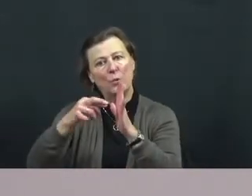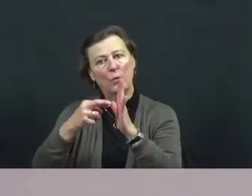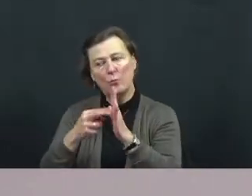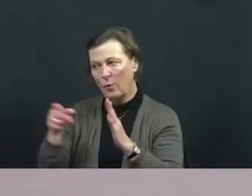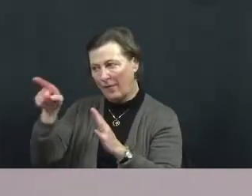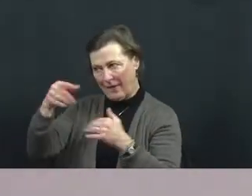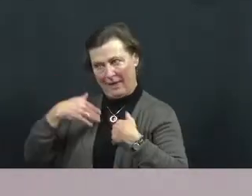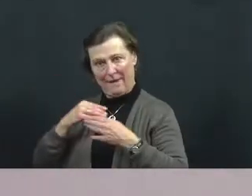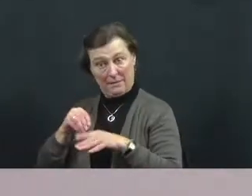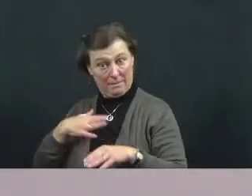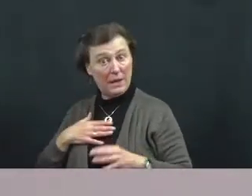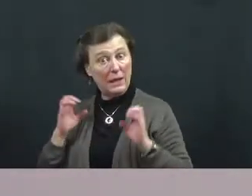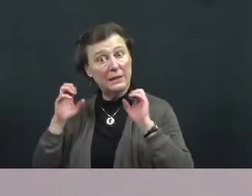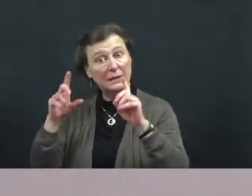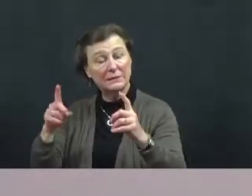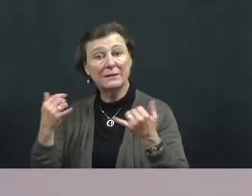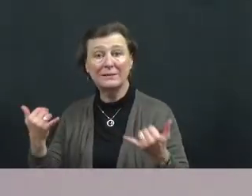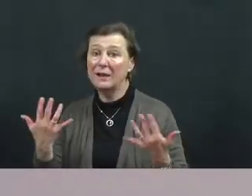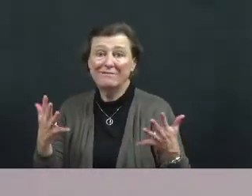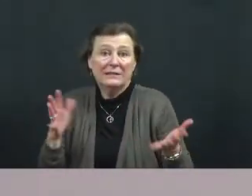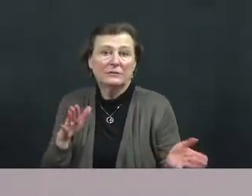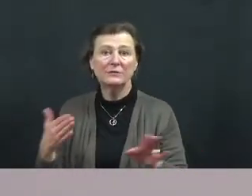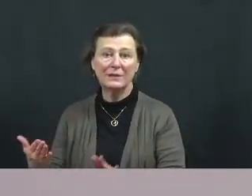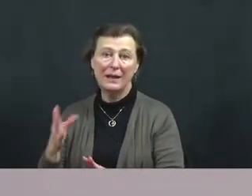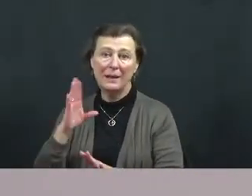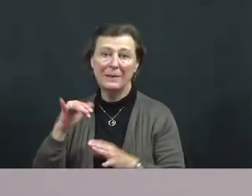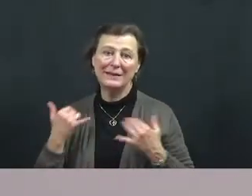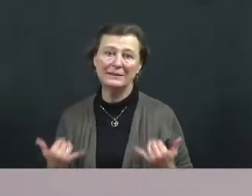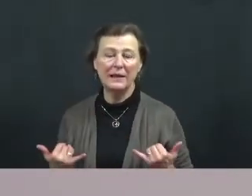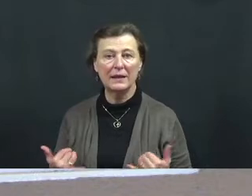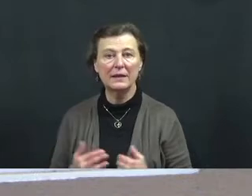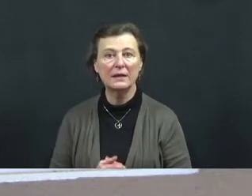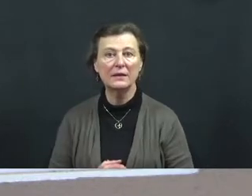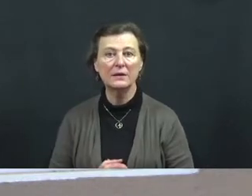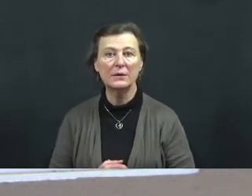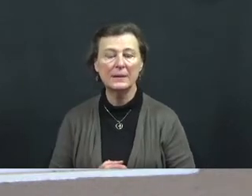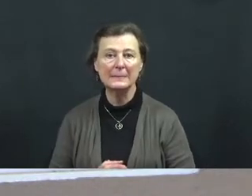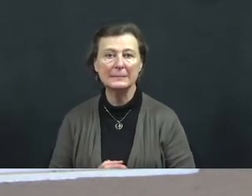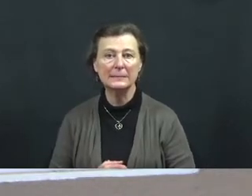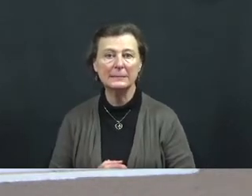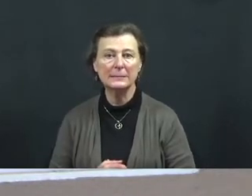And, they're all, they've all died by now.